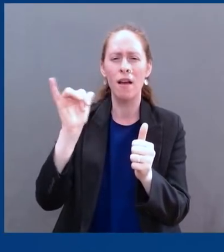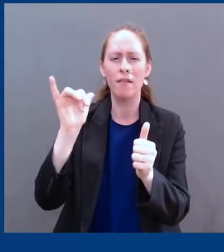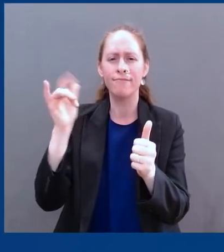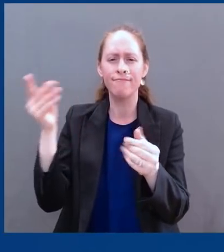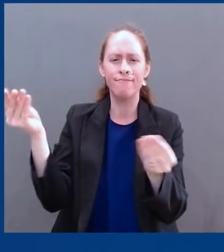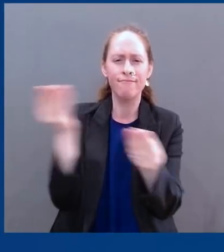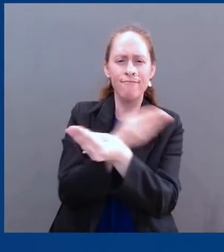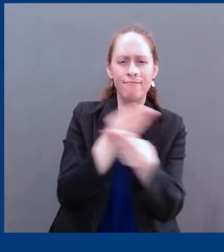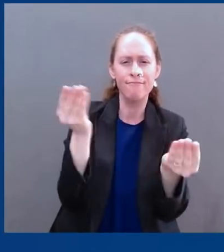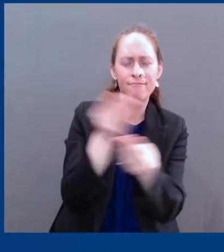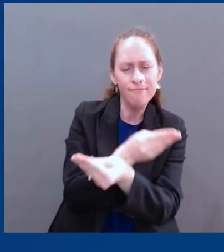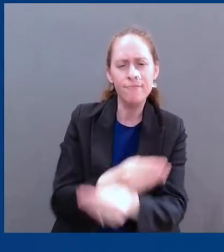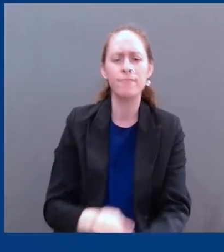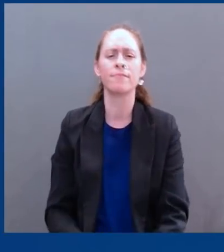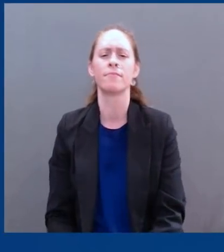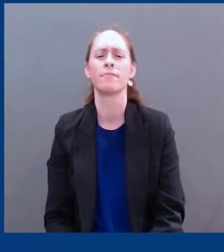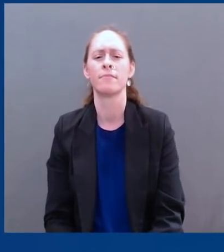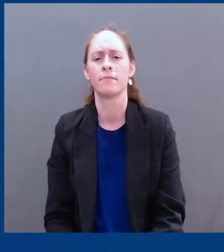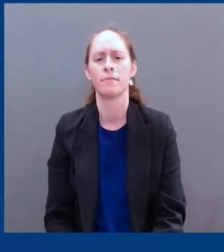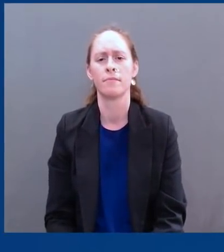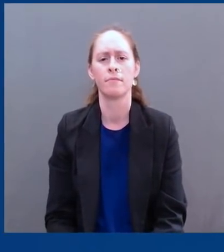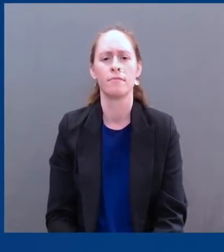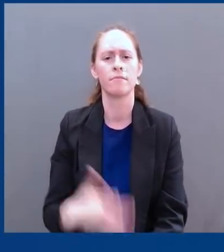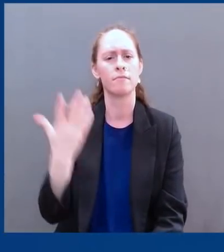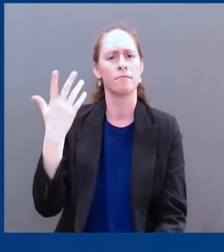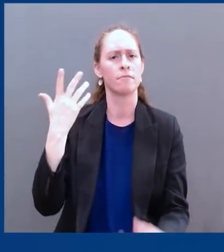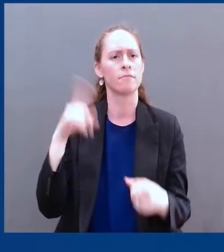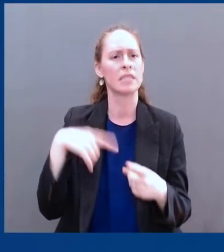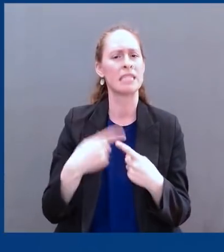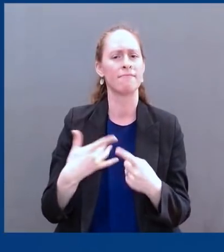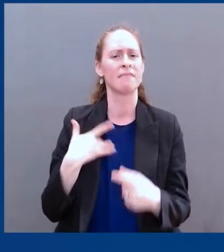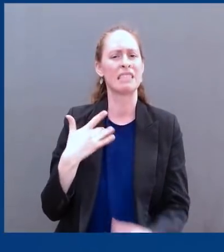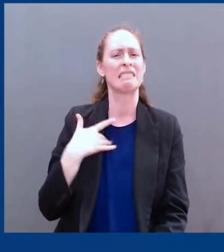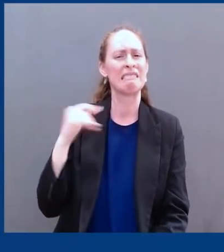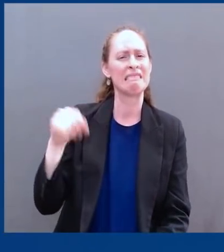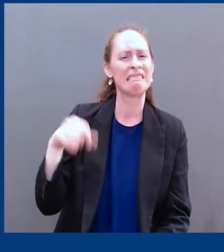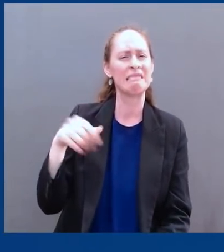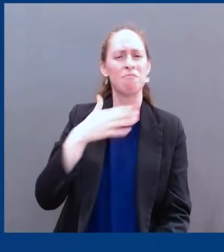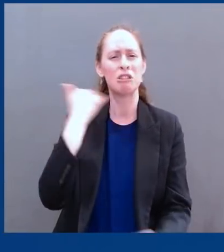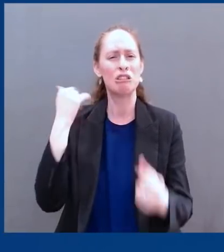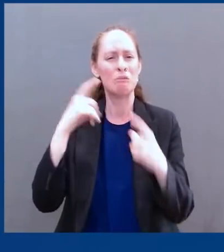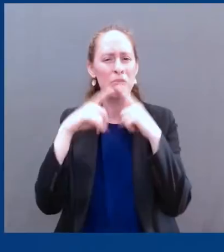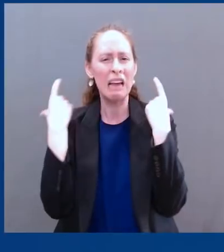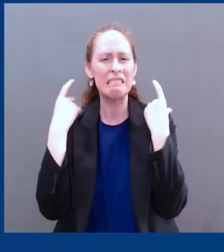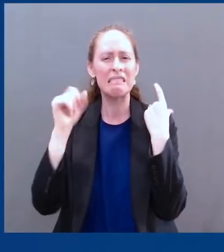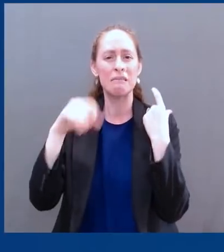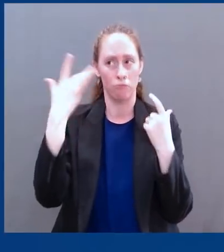is it focused just on hospital admissions or is it -- or is there a certain threshold or benchmark of cases